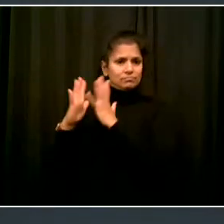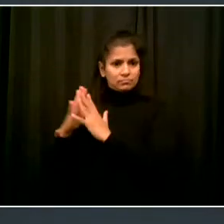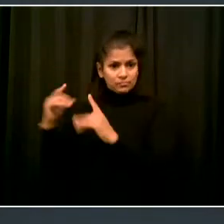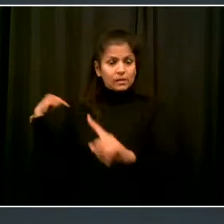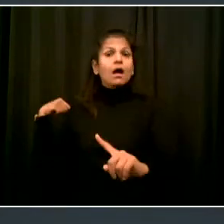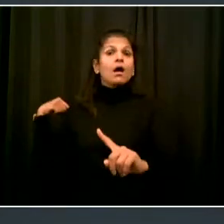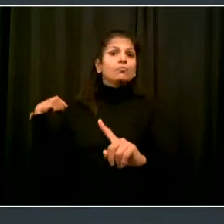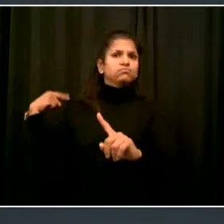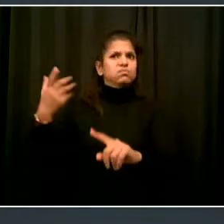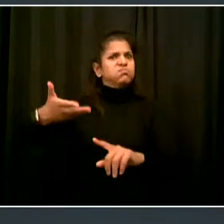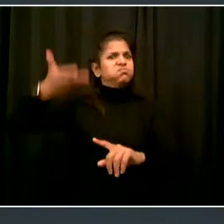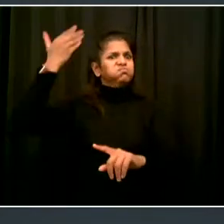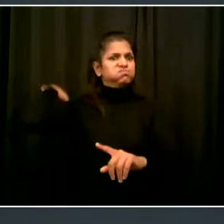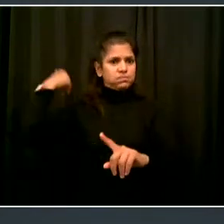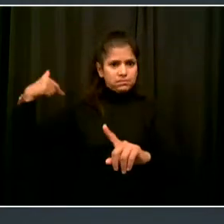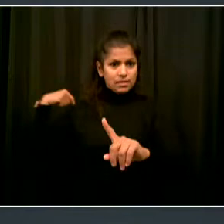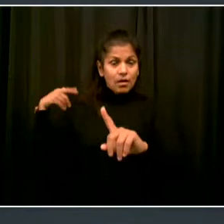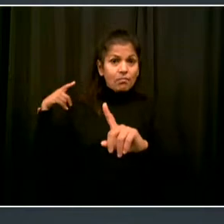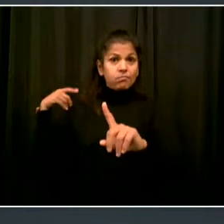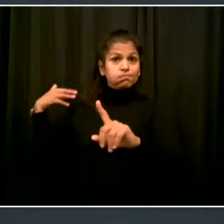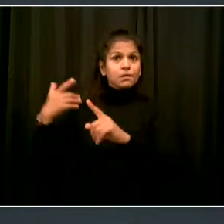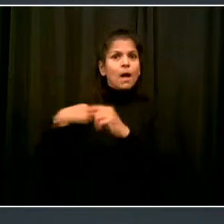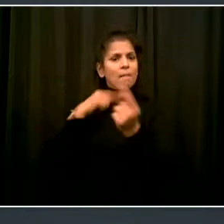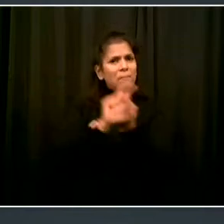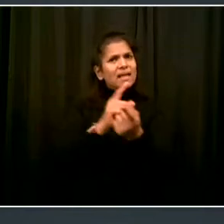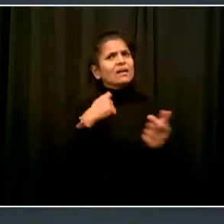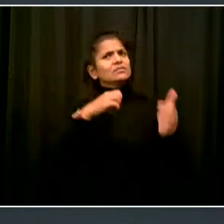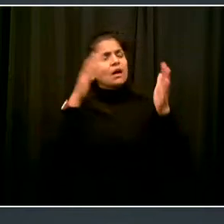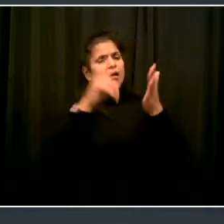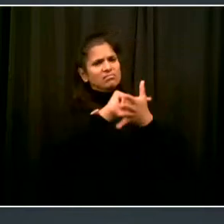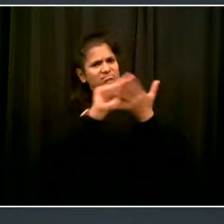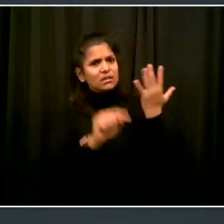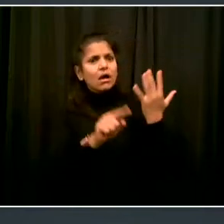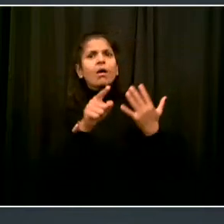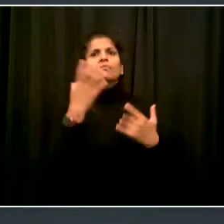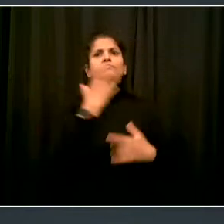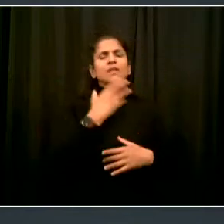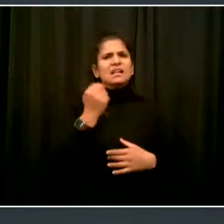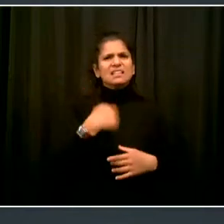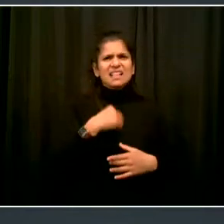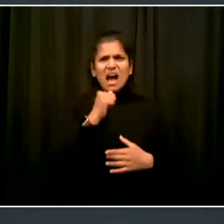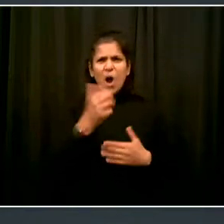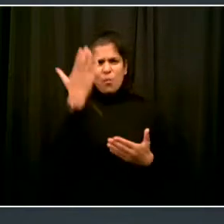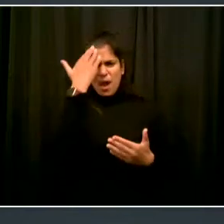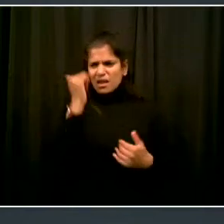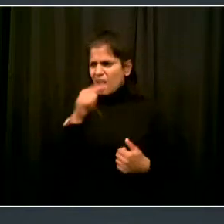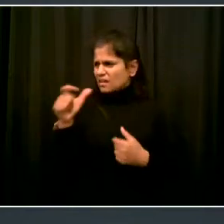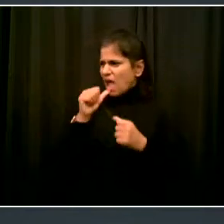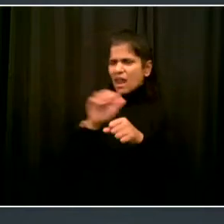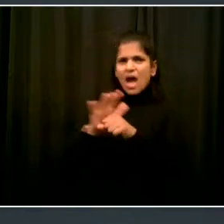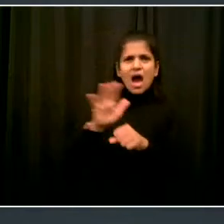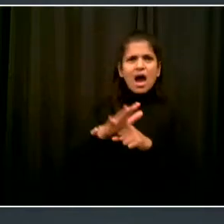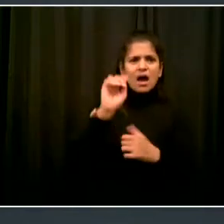FAILED TO MEET THE TERMS O OF ITS CABLE FRANCHISE AAEGREMENT. AND THAT HAD BEEN DURING THE BLOOMBERG ADMINISTRATION.